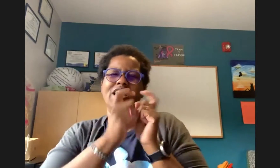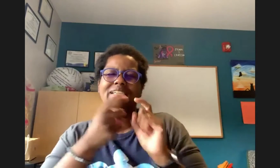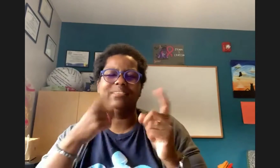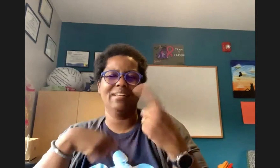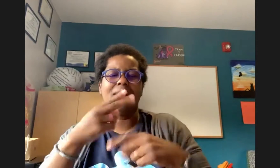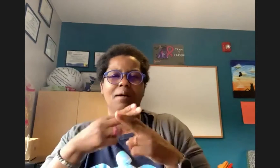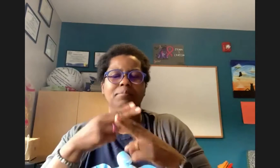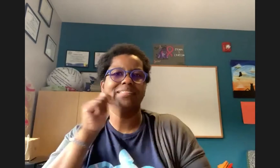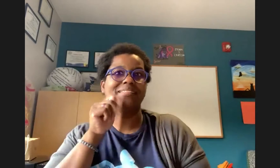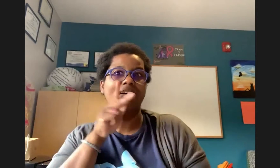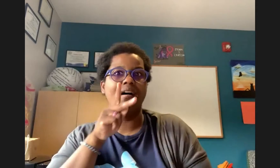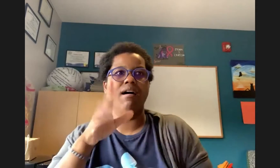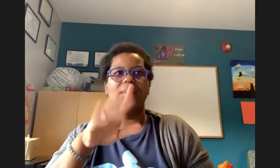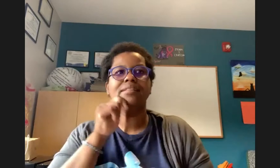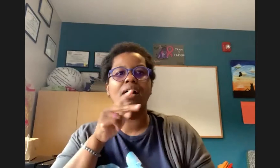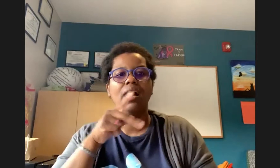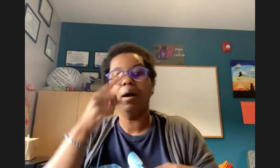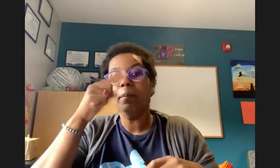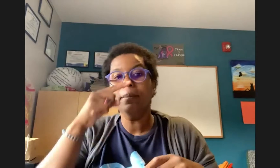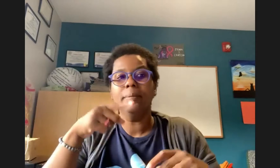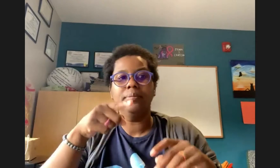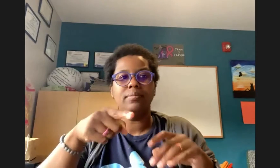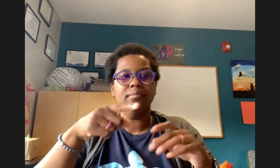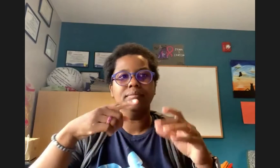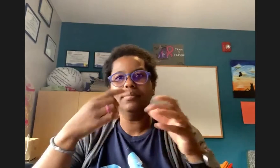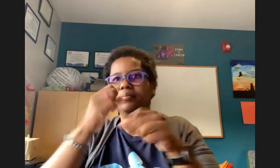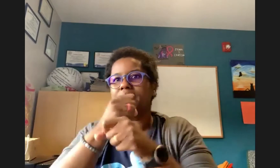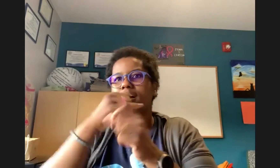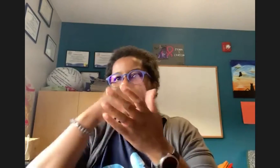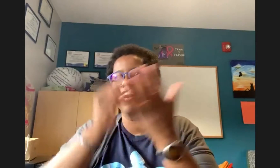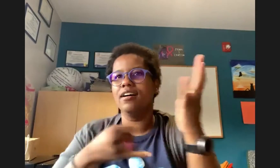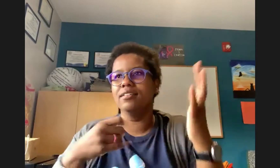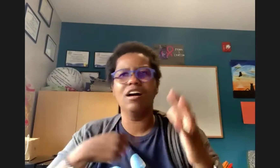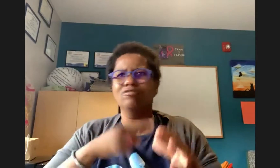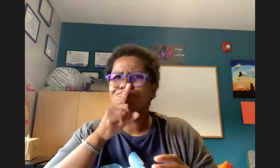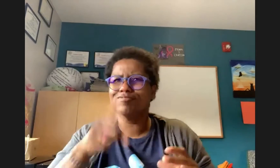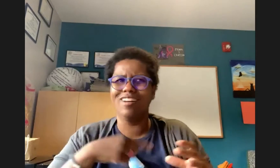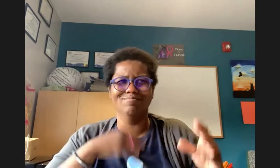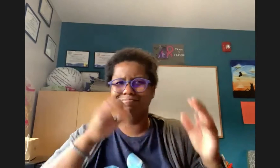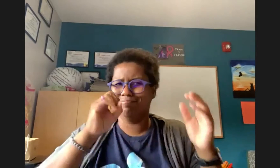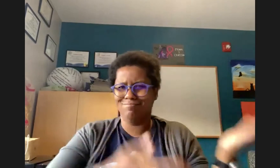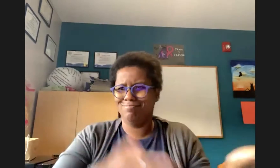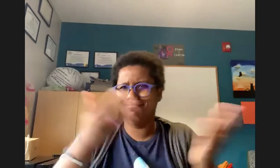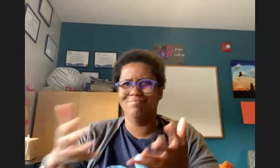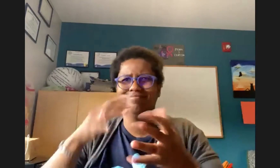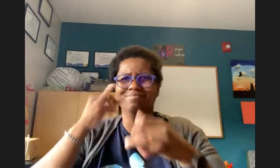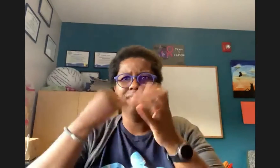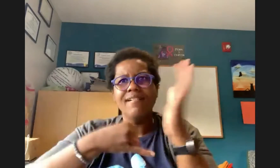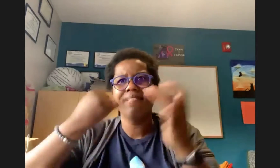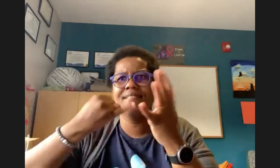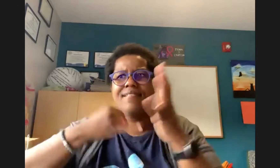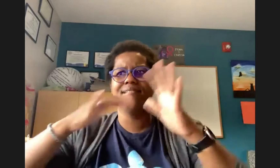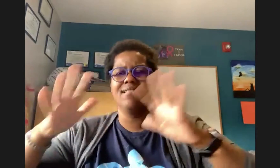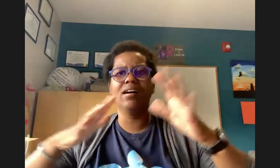in the programming, I would add art to our interactions. They were always excited about that part.